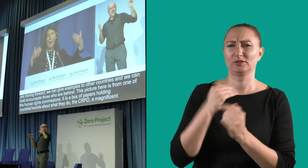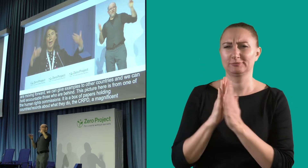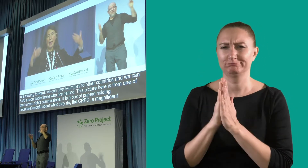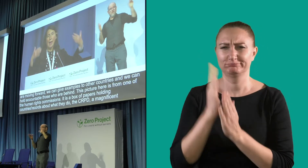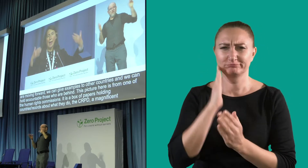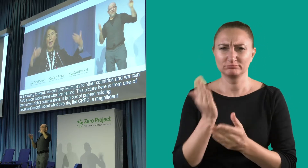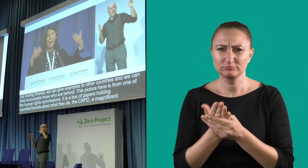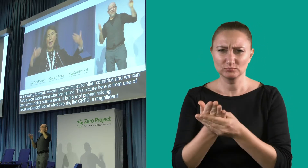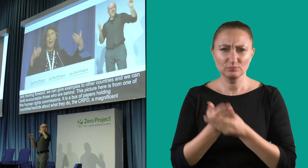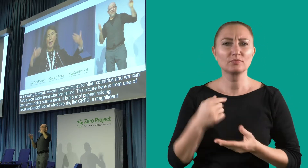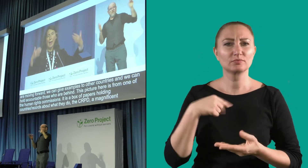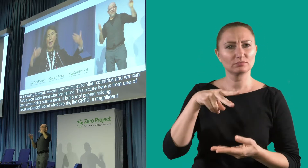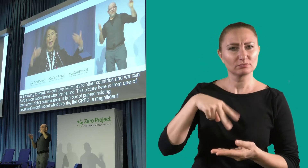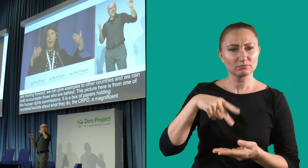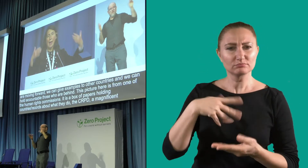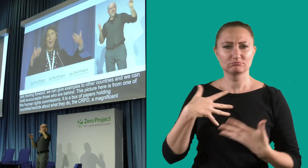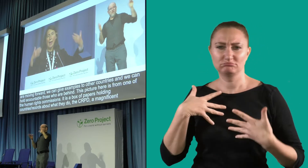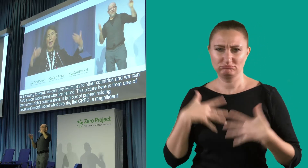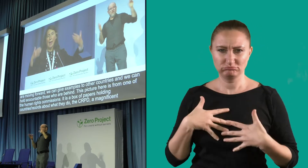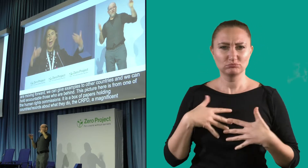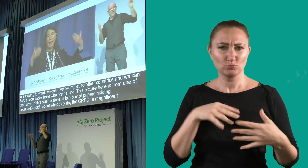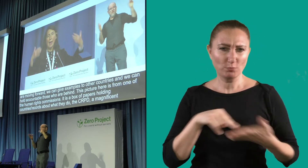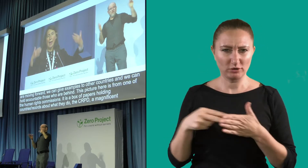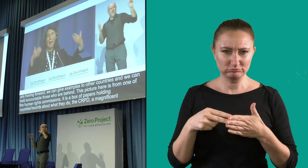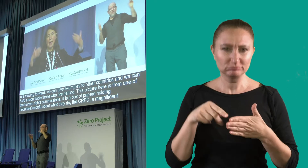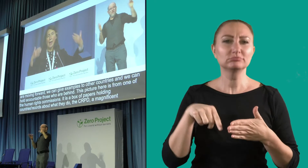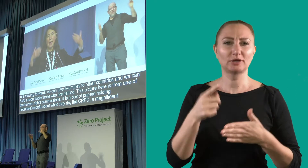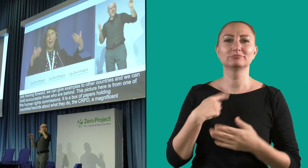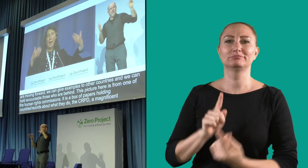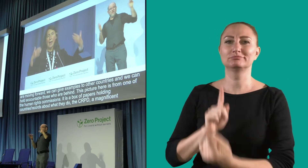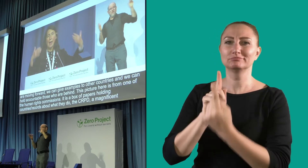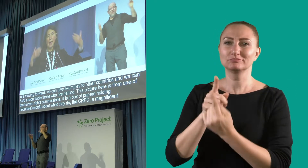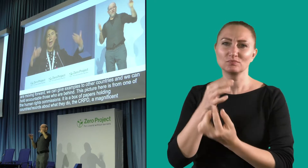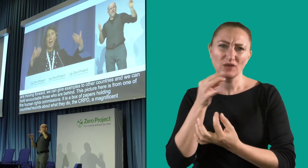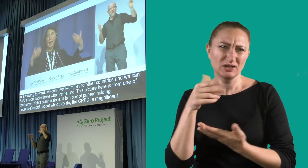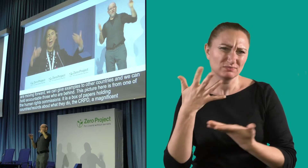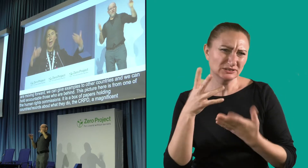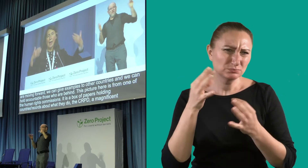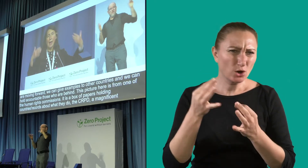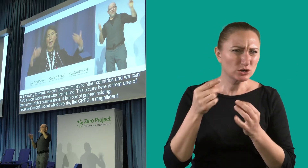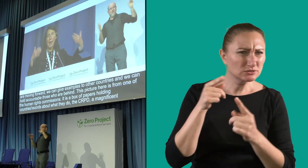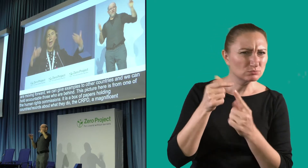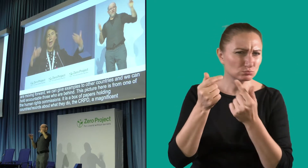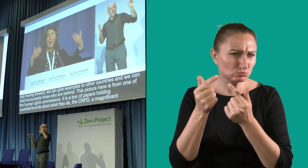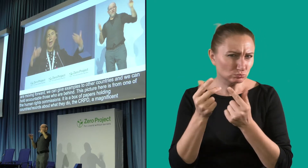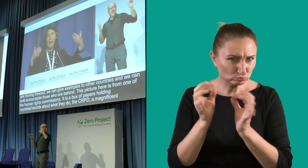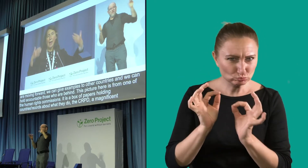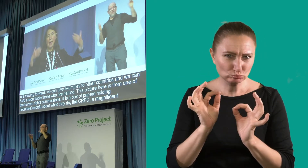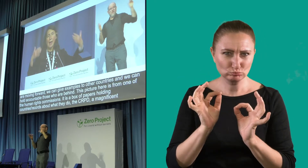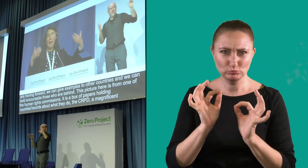I ask in advance to see the documents, as they help me to prepare. In other situations, meeting briefly with the client in advance